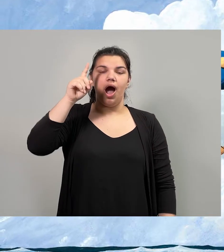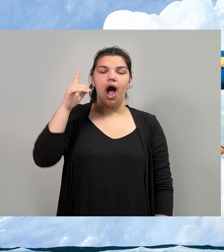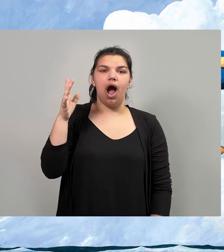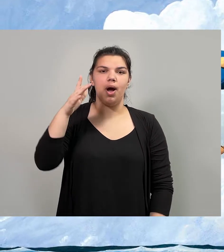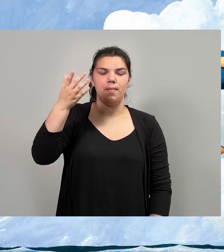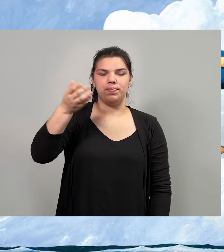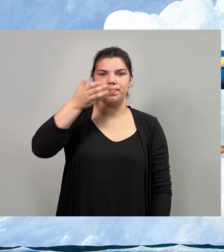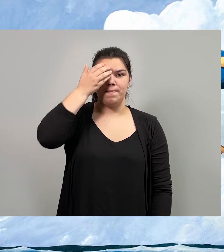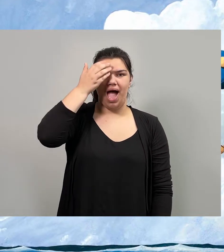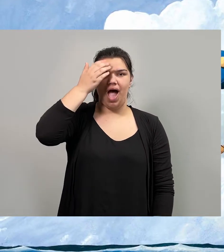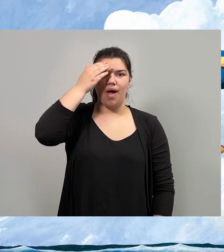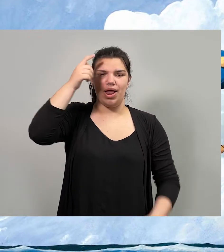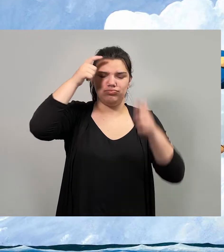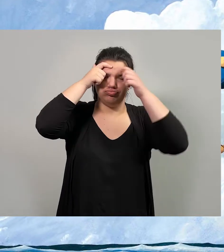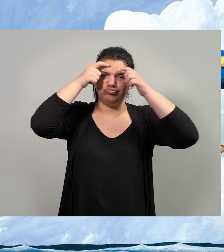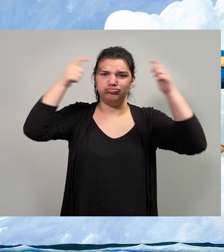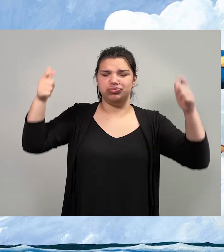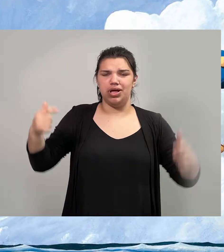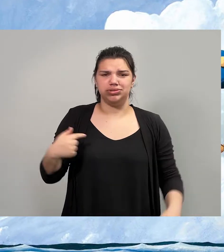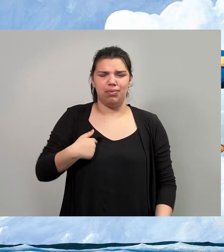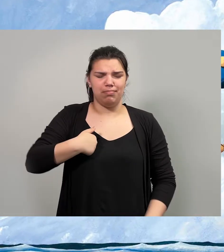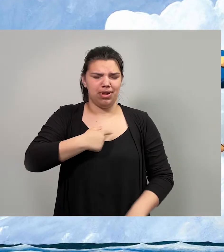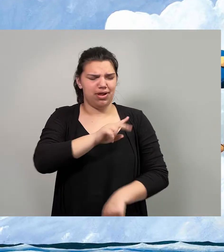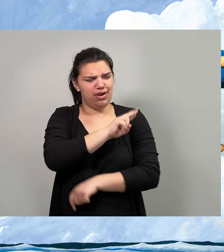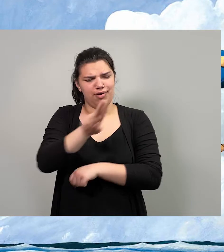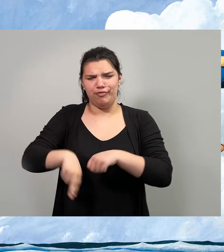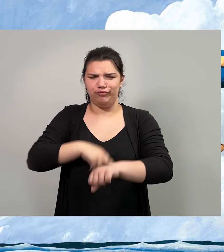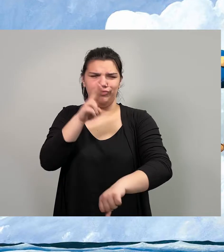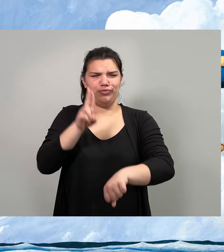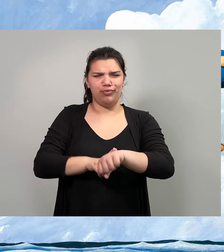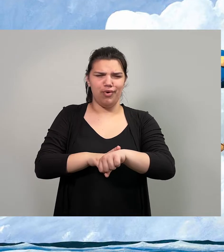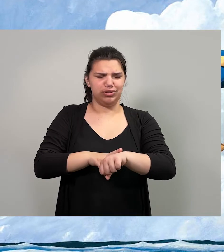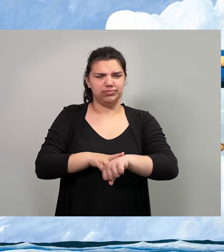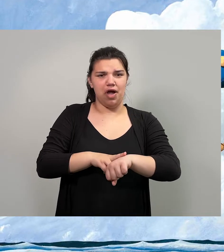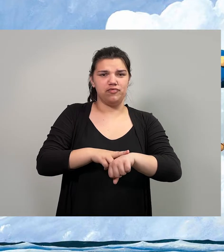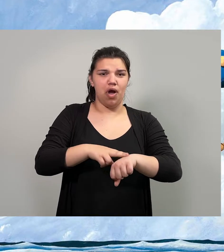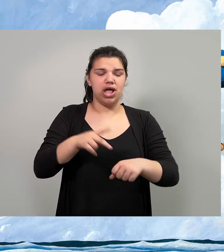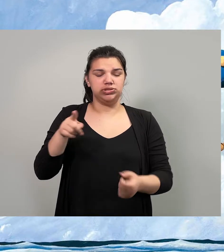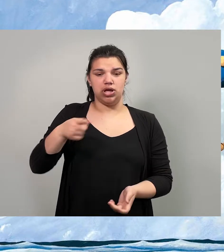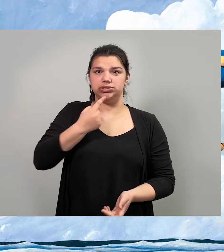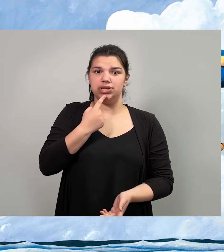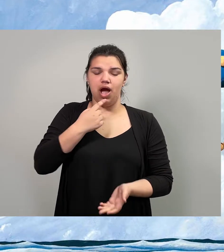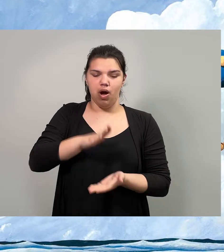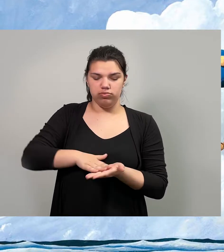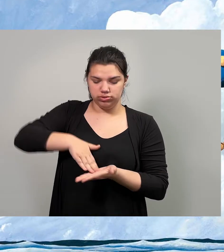"It's me of course!" cried the terrible horrible smelly pirate. standing on his tippy toes and blinking three times.